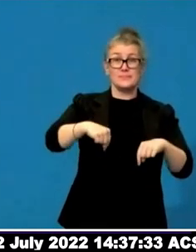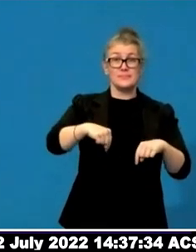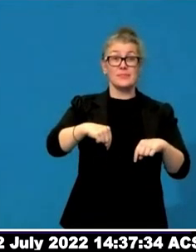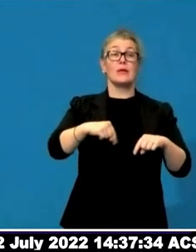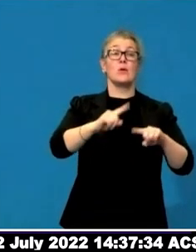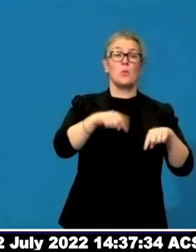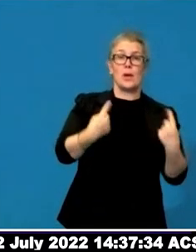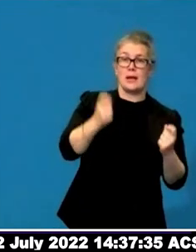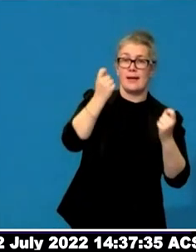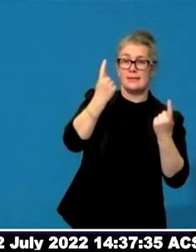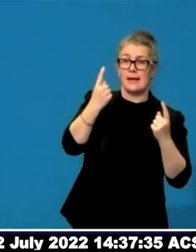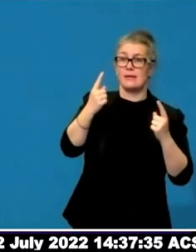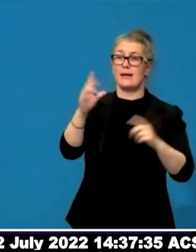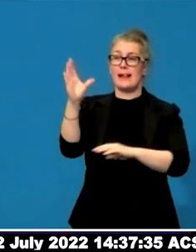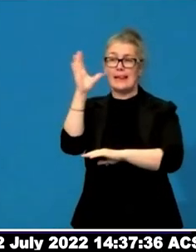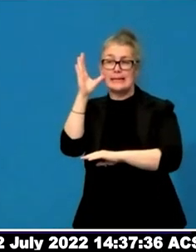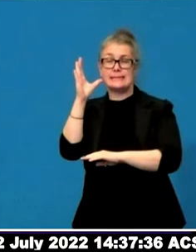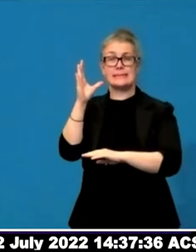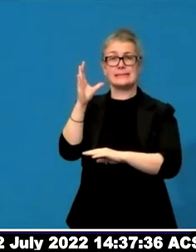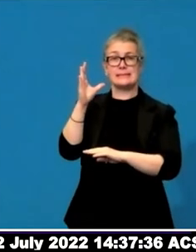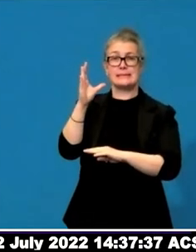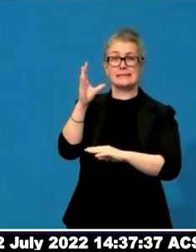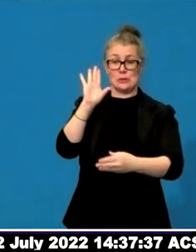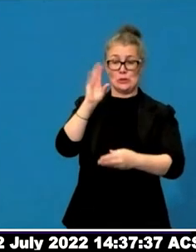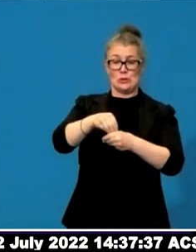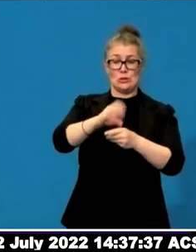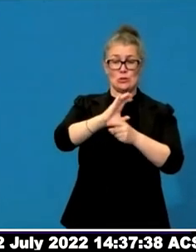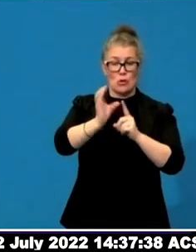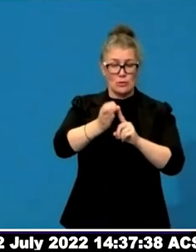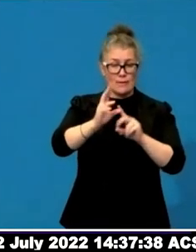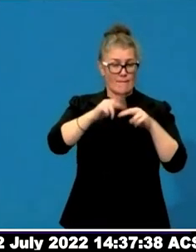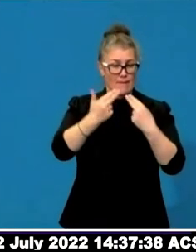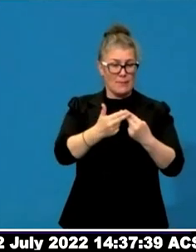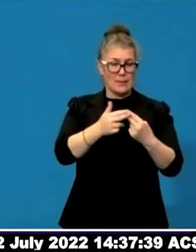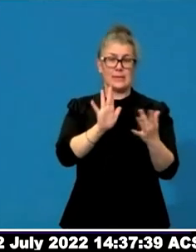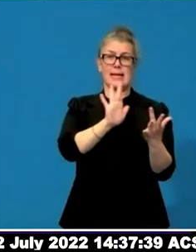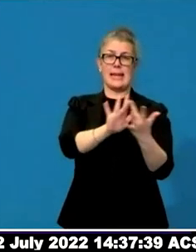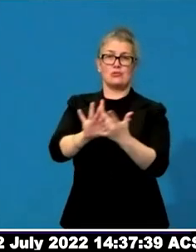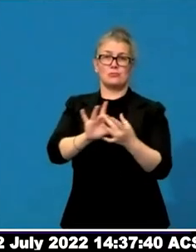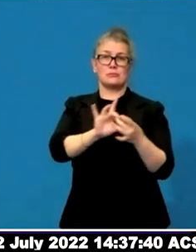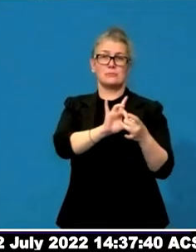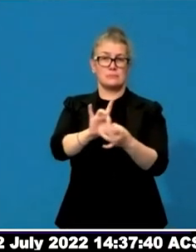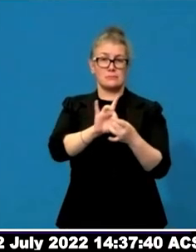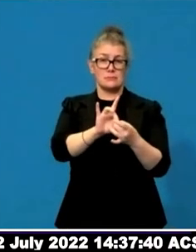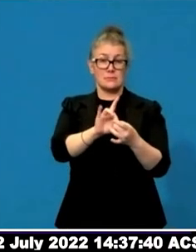And it was always about being inclusive of culture and family and those connections. Disability comes last.